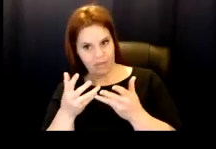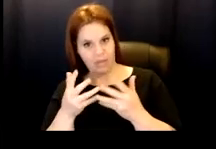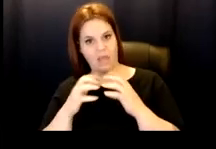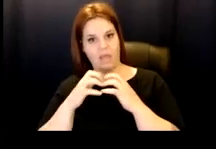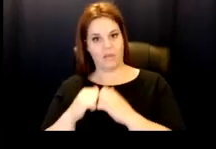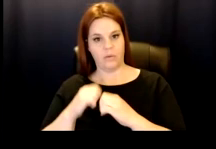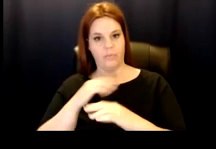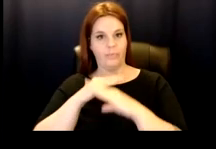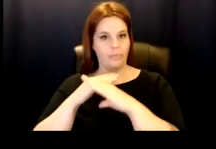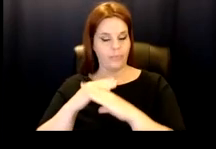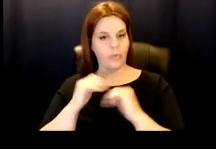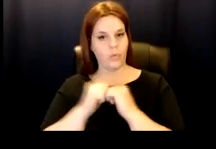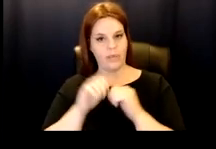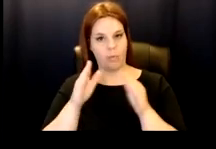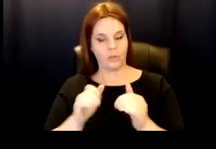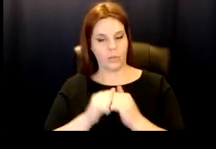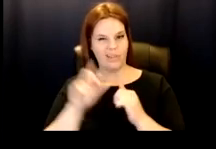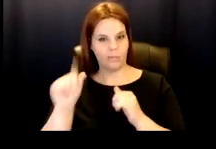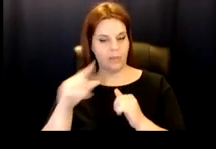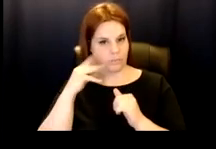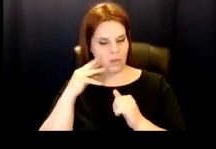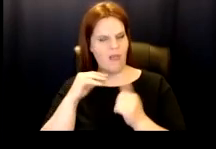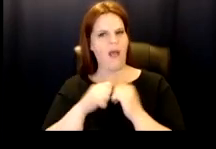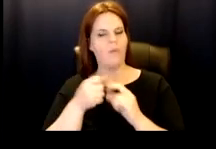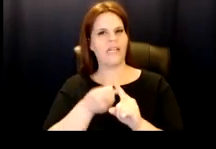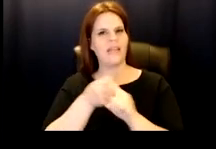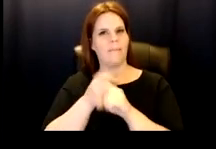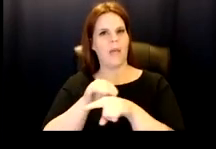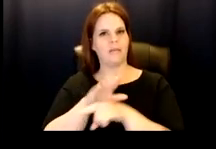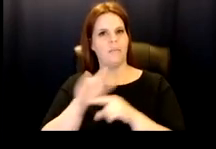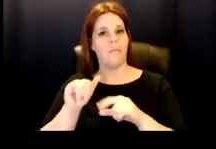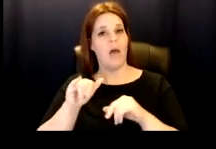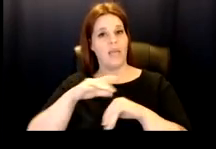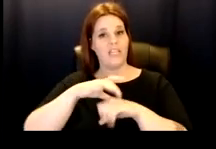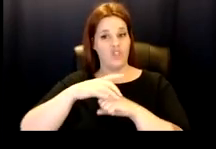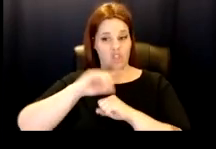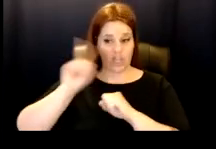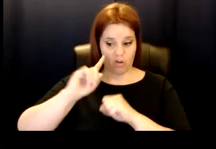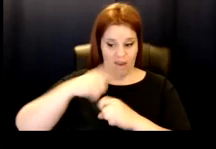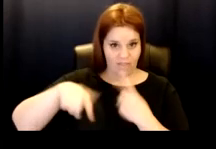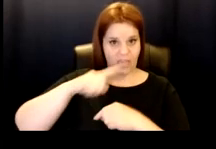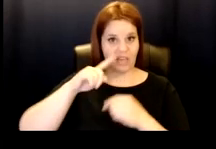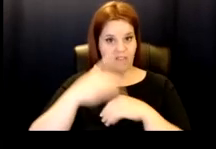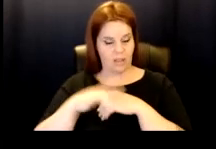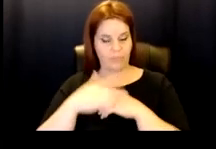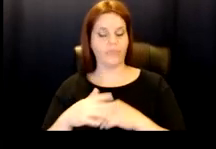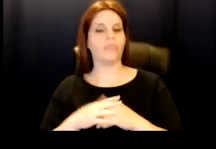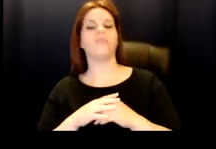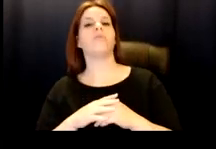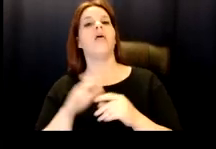how is this impacted by geographic availability. The answer to the first question, they developed